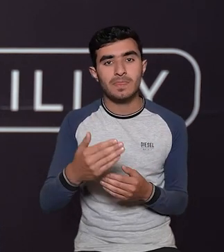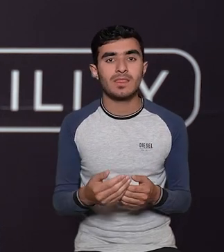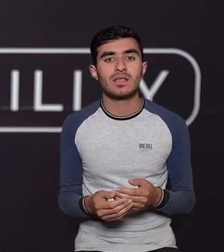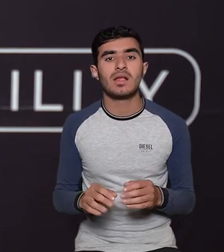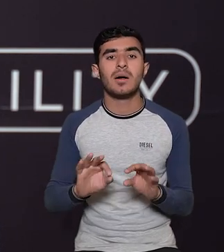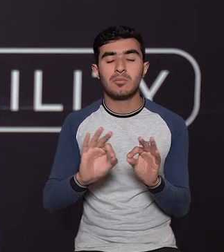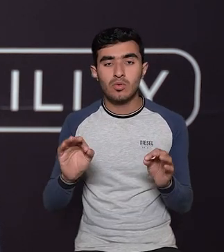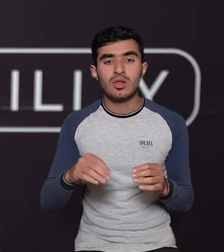recognized there as a sportsman.